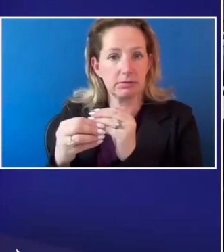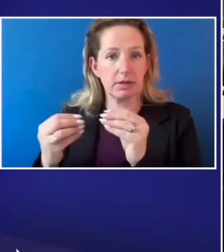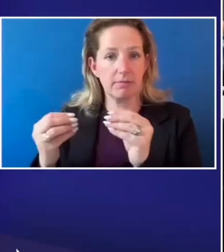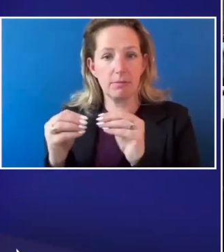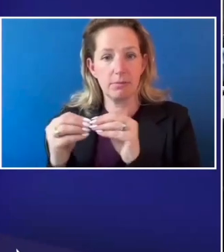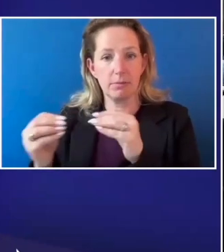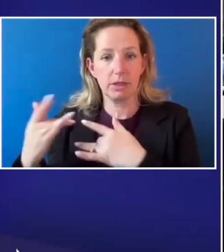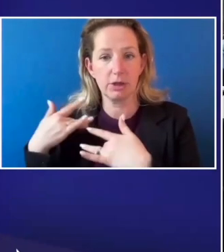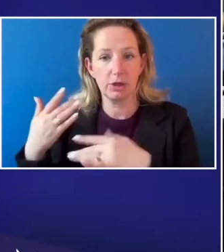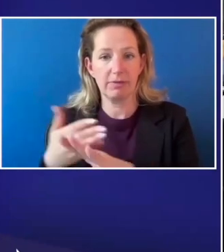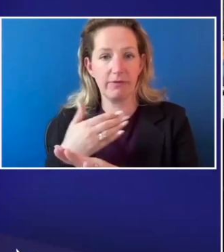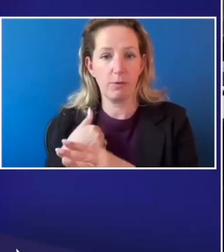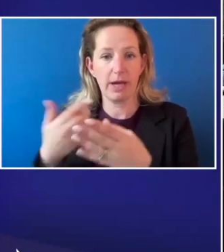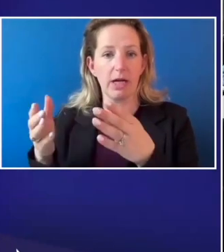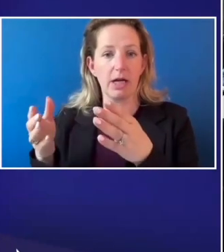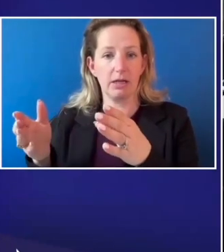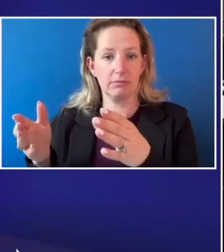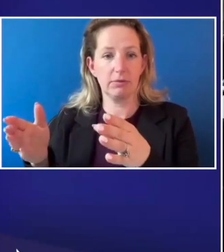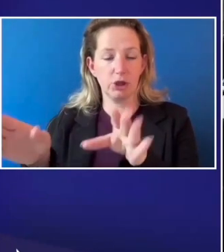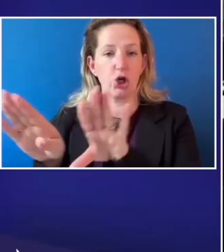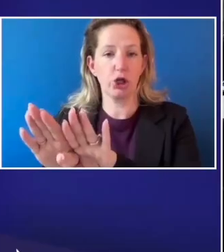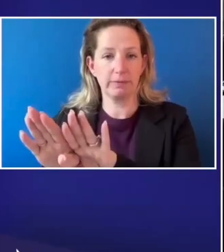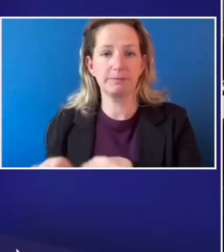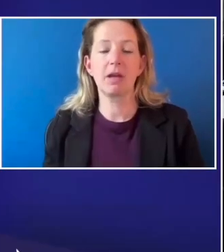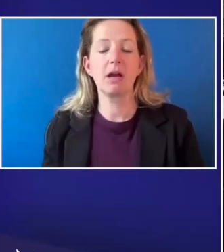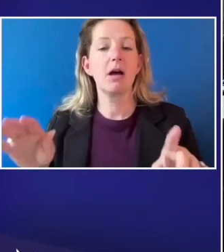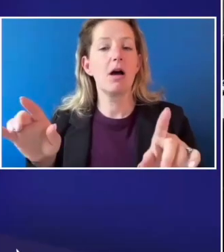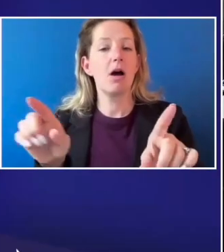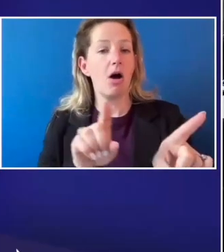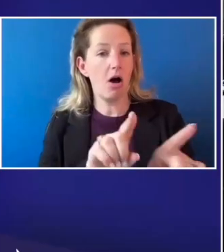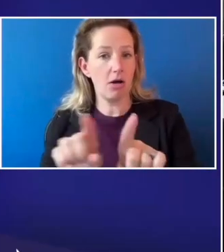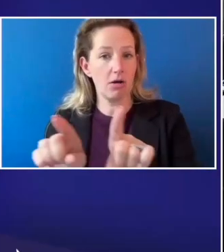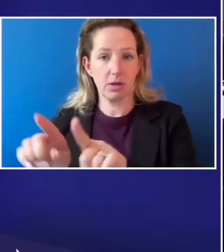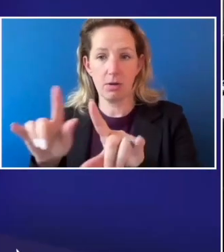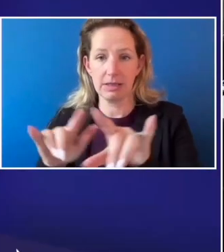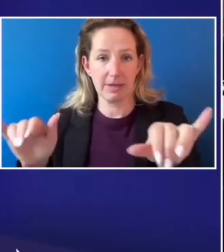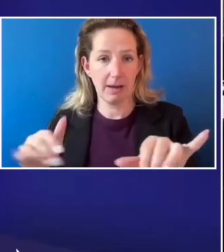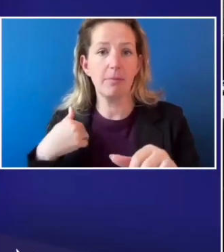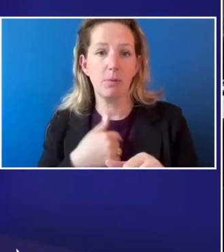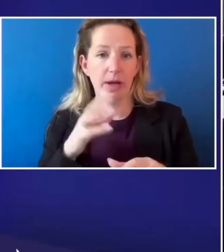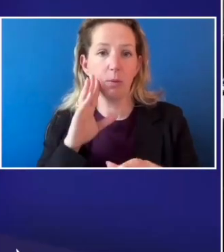Oh, and we will also provide, um, at the very end, a few